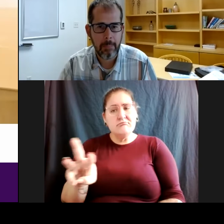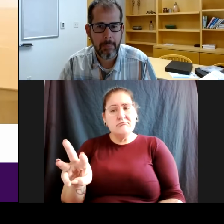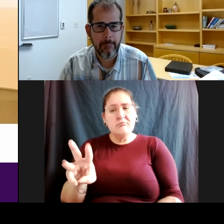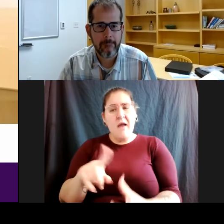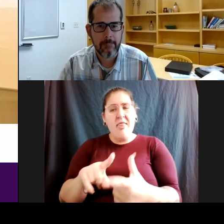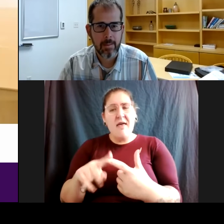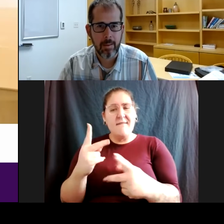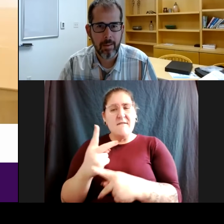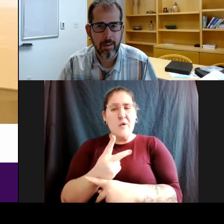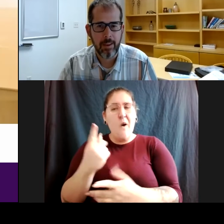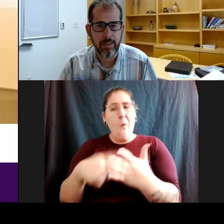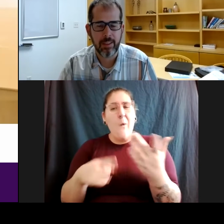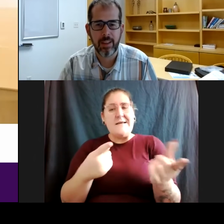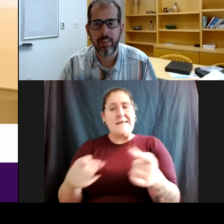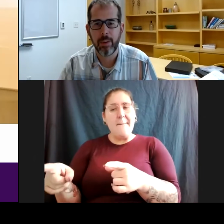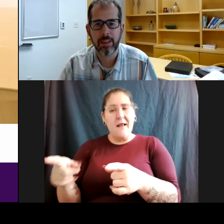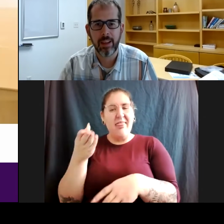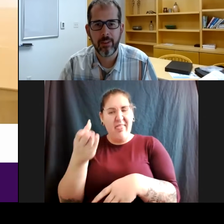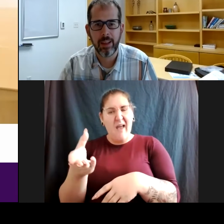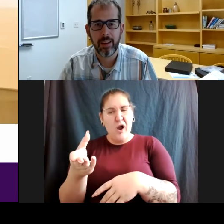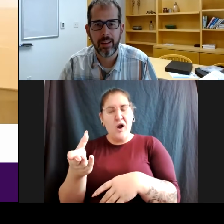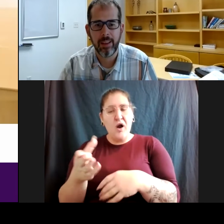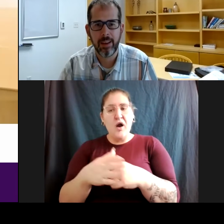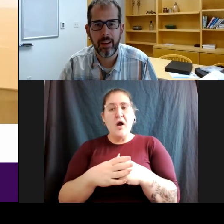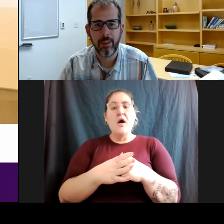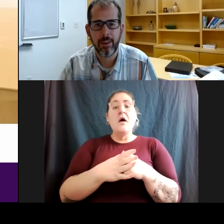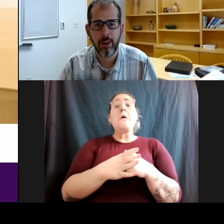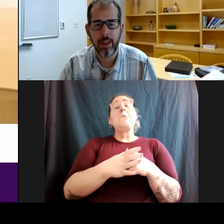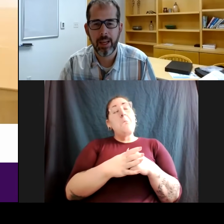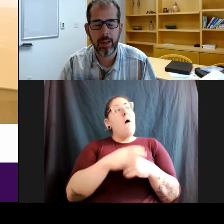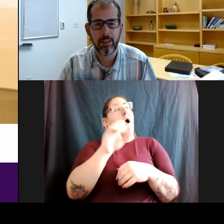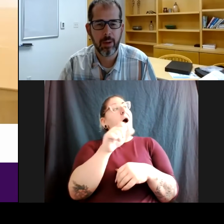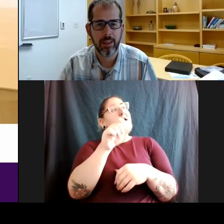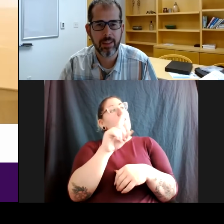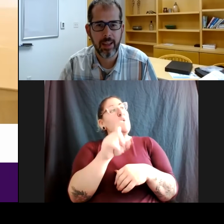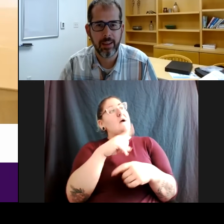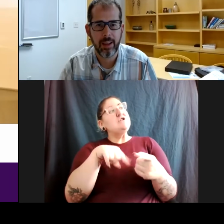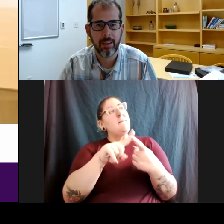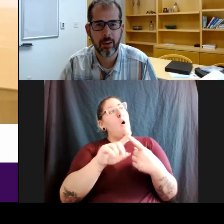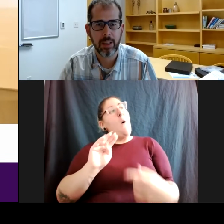Jonathan: There is another one that is kind of related to that mega menu as well.